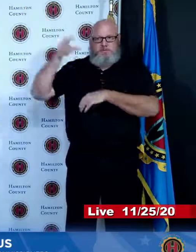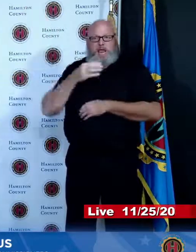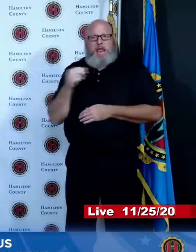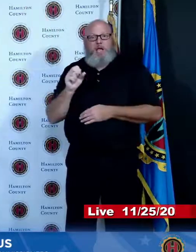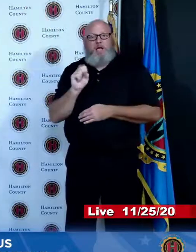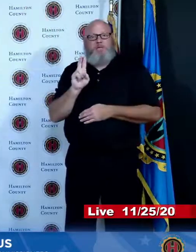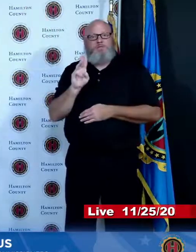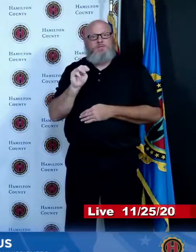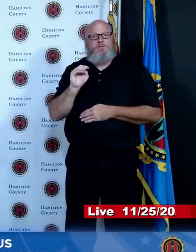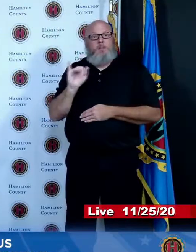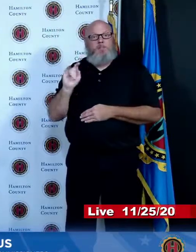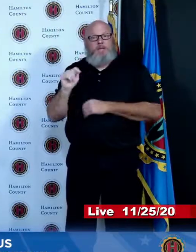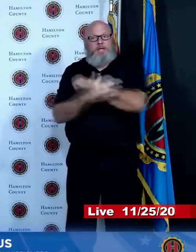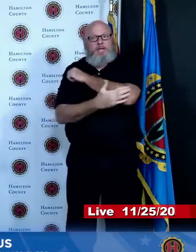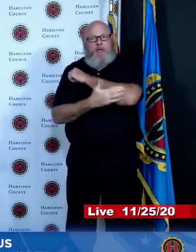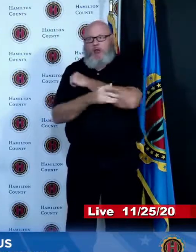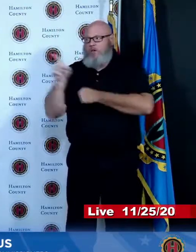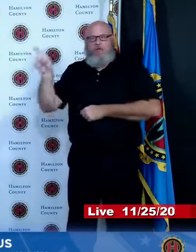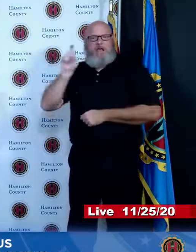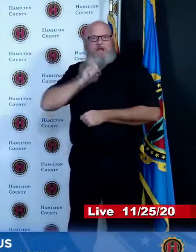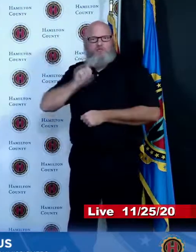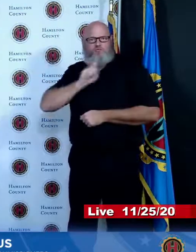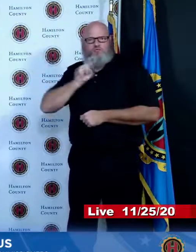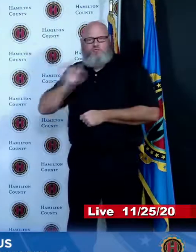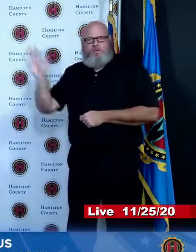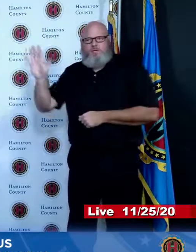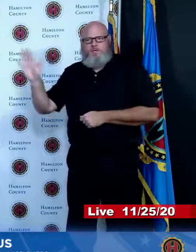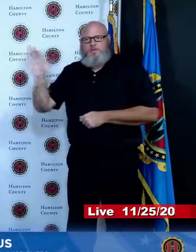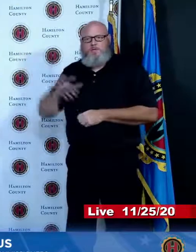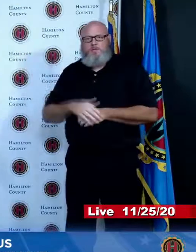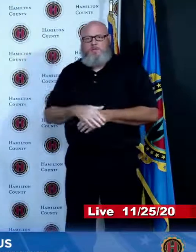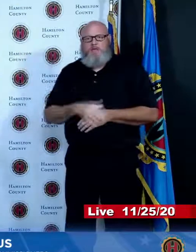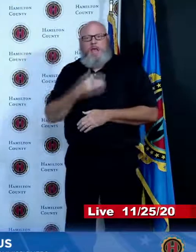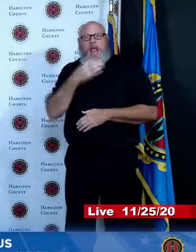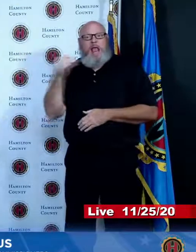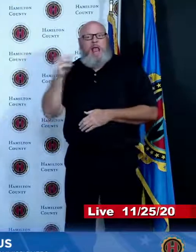counties that did the same actually many counties so we're in good company there